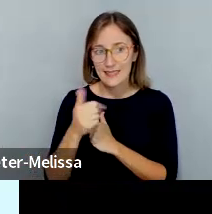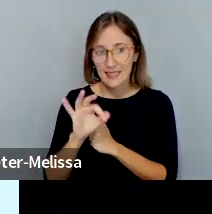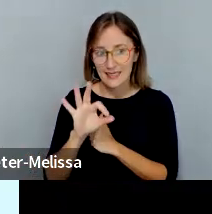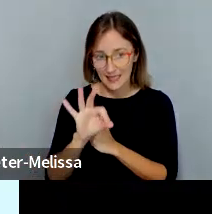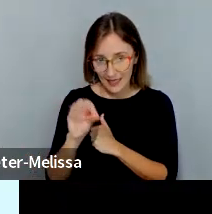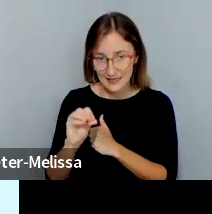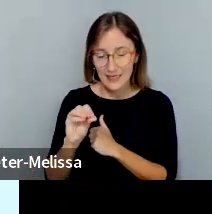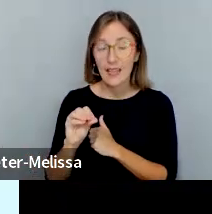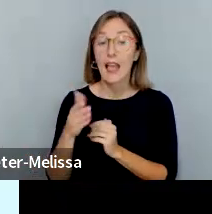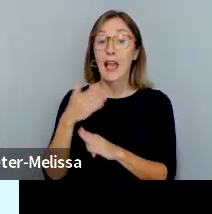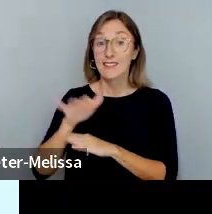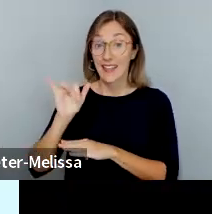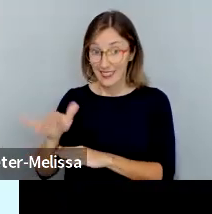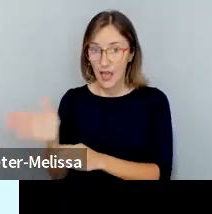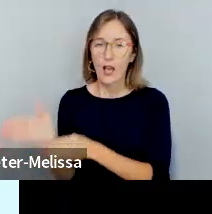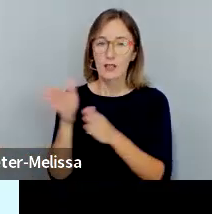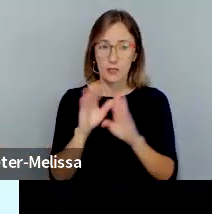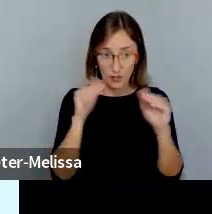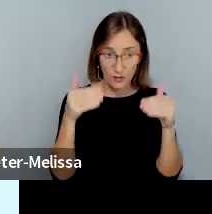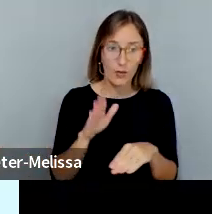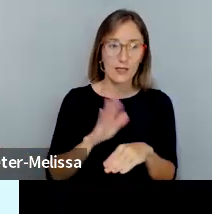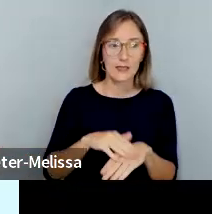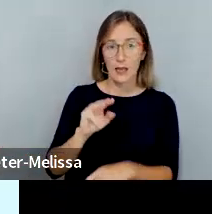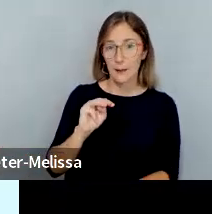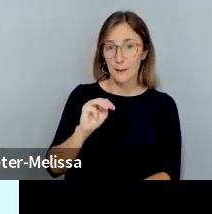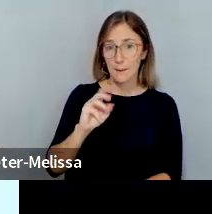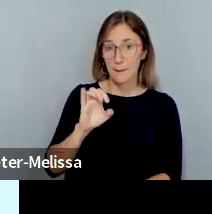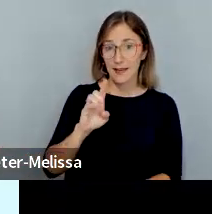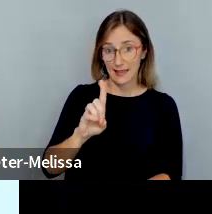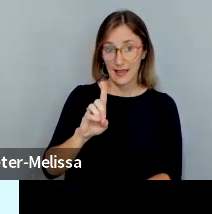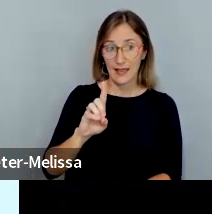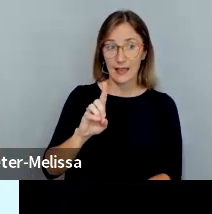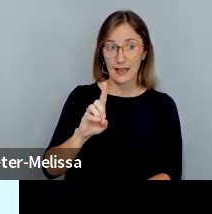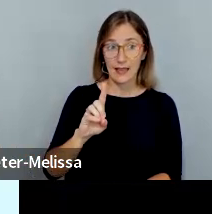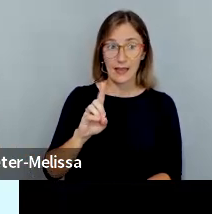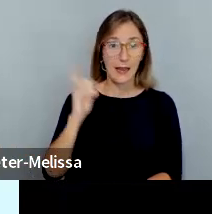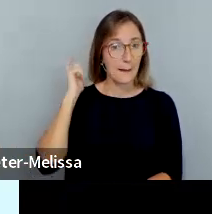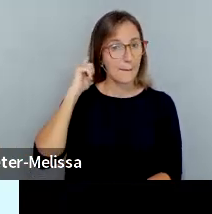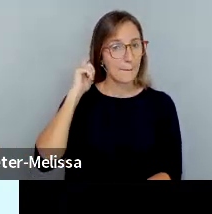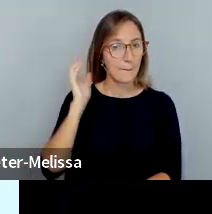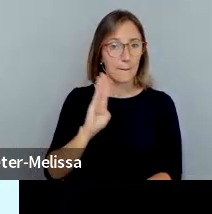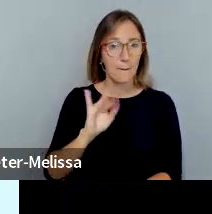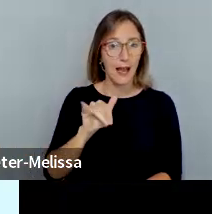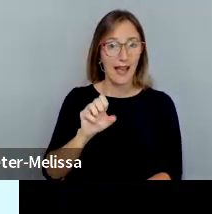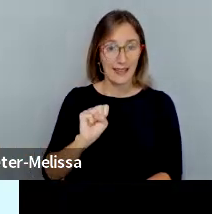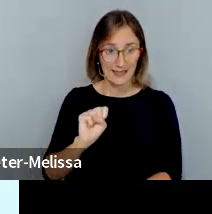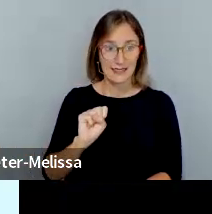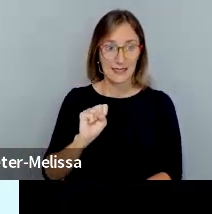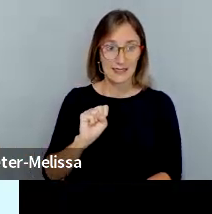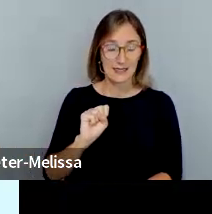continued to take on that public transportation until the ADA passed in 1990, and then they moved to changing Medicaid institutional bias in